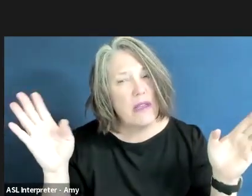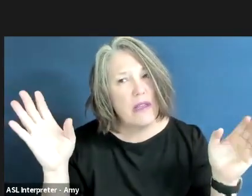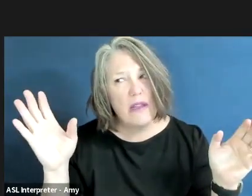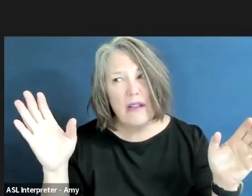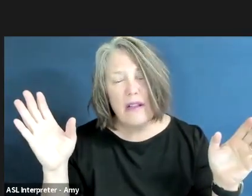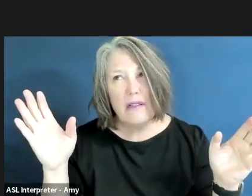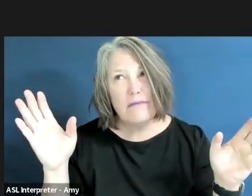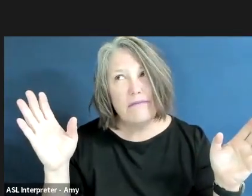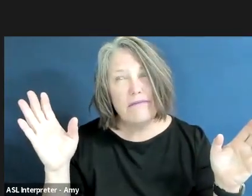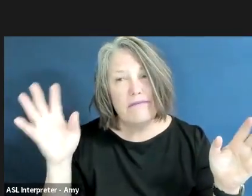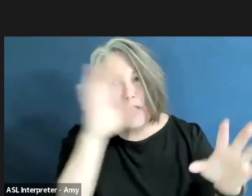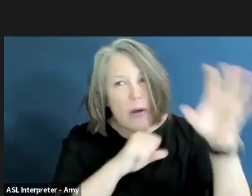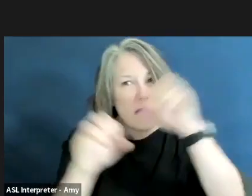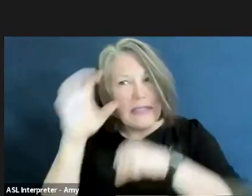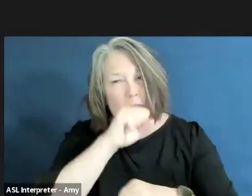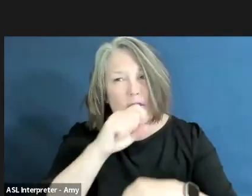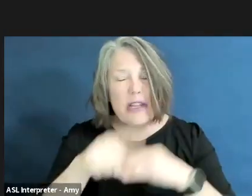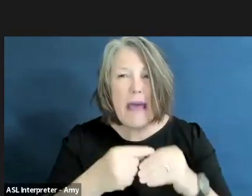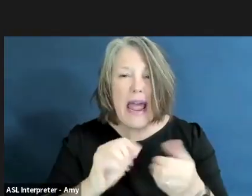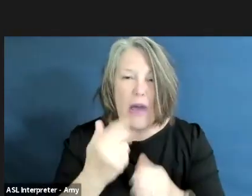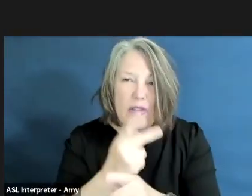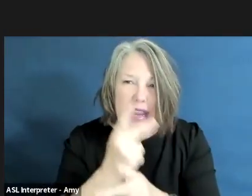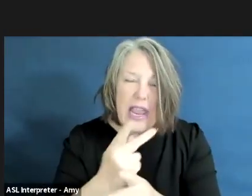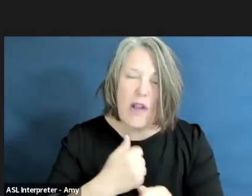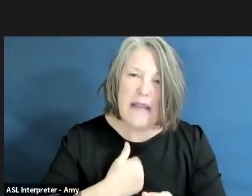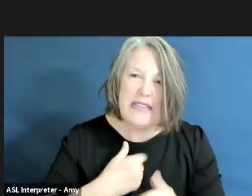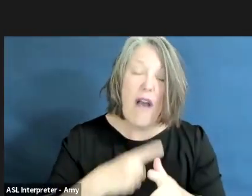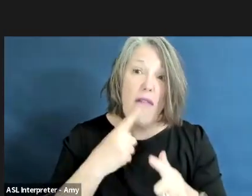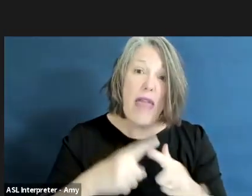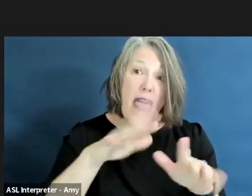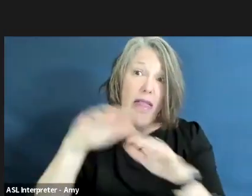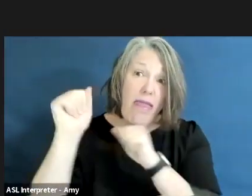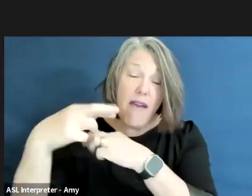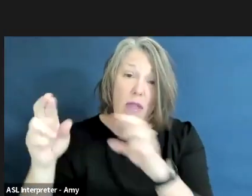And left the room. And at that point,